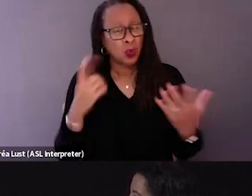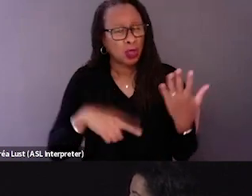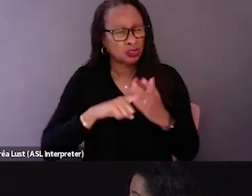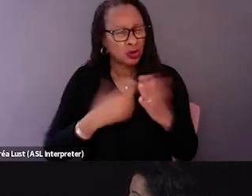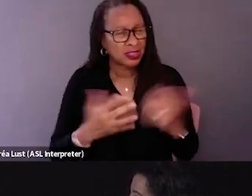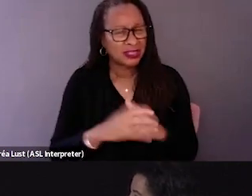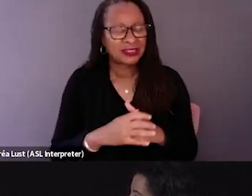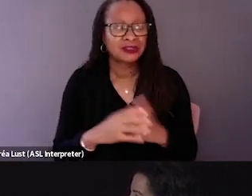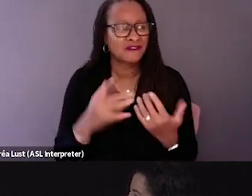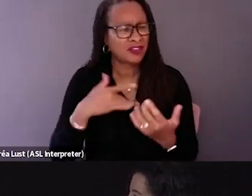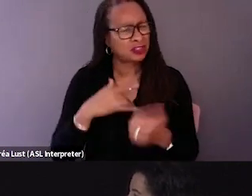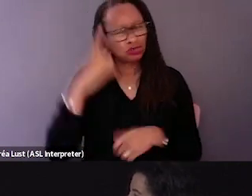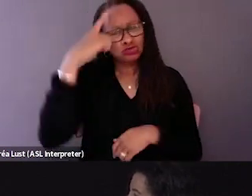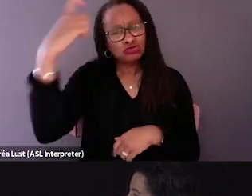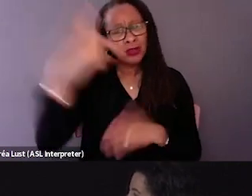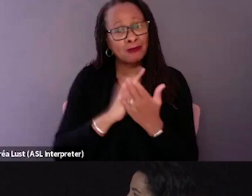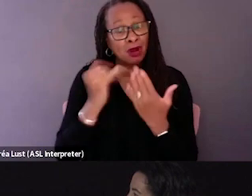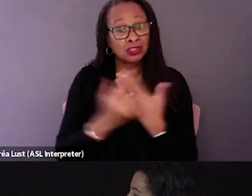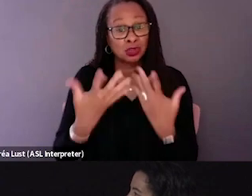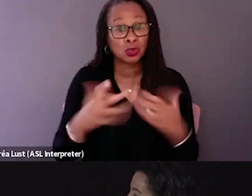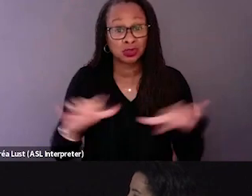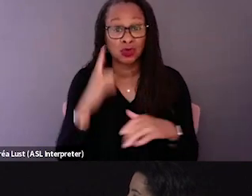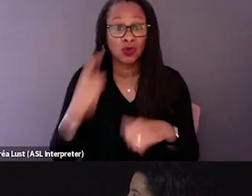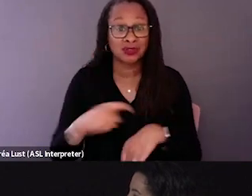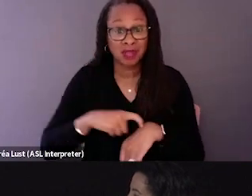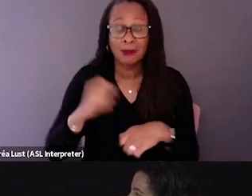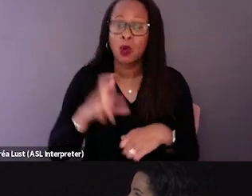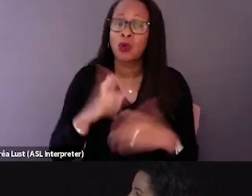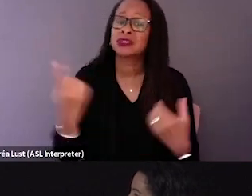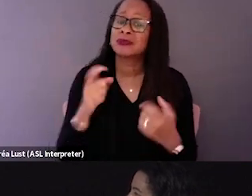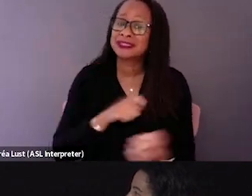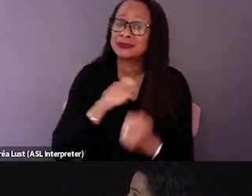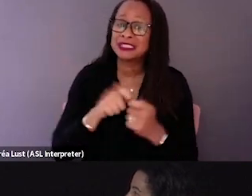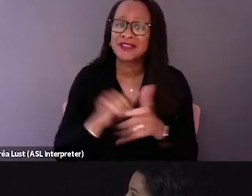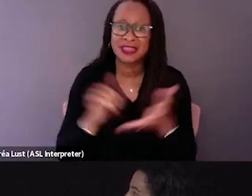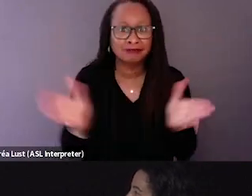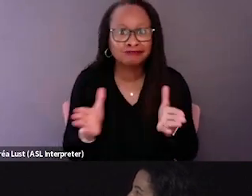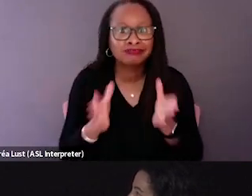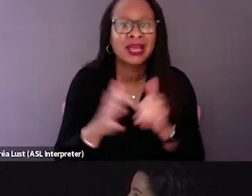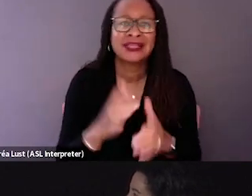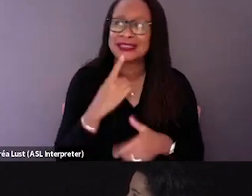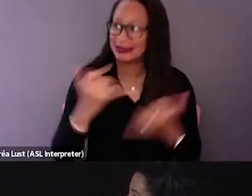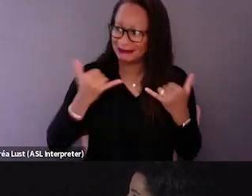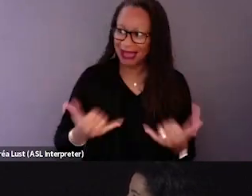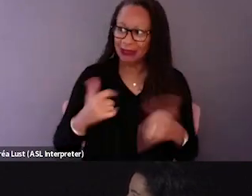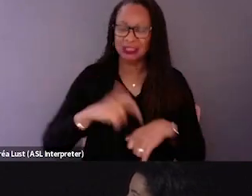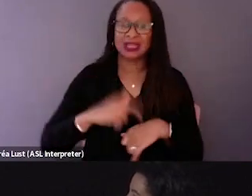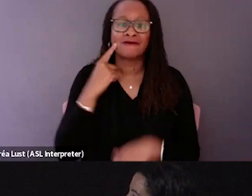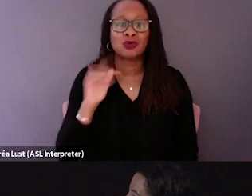for some time or was there something that specific that sort of spurred you on into saying like, now's the time to make a Judy Blume documentary?